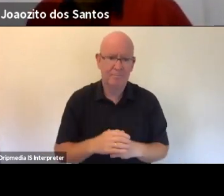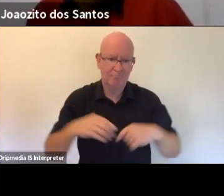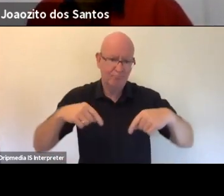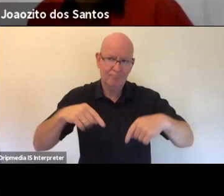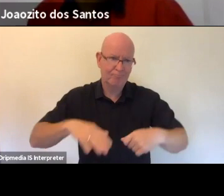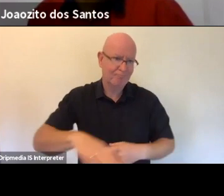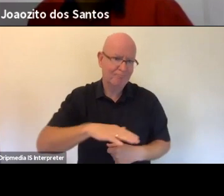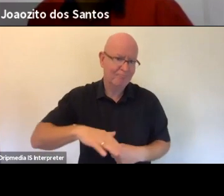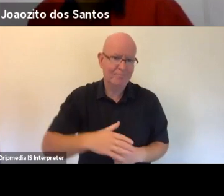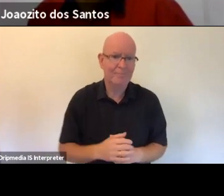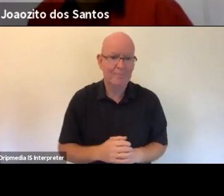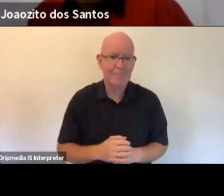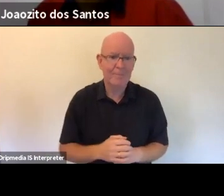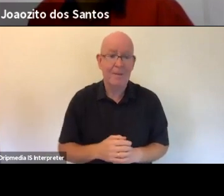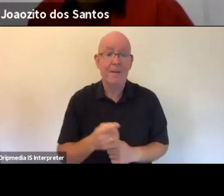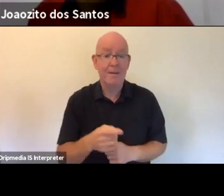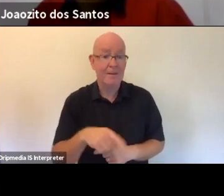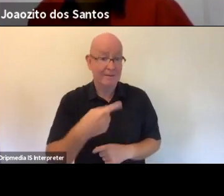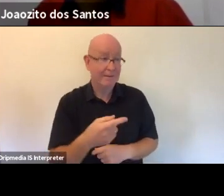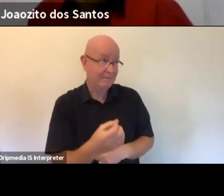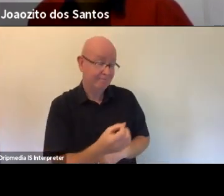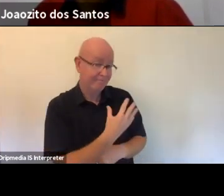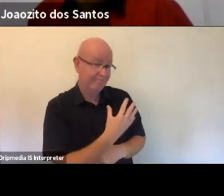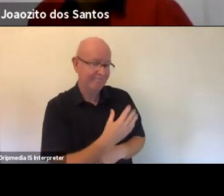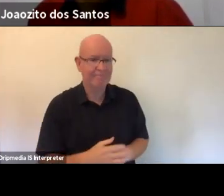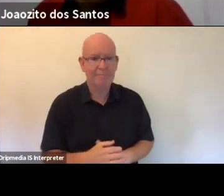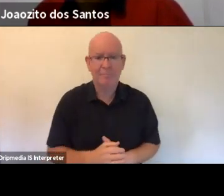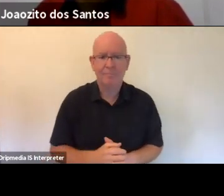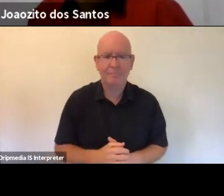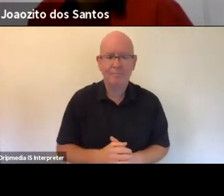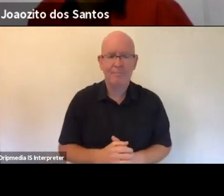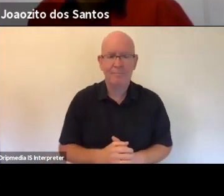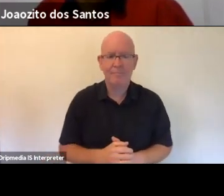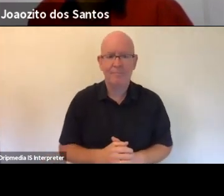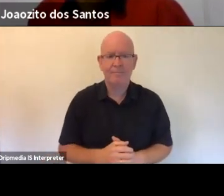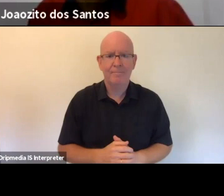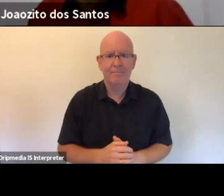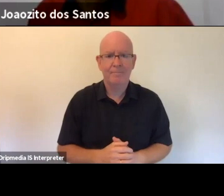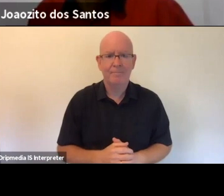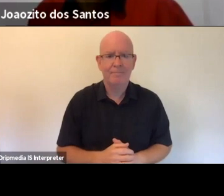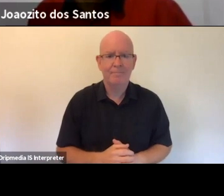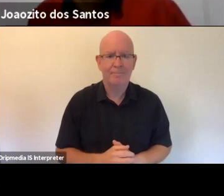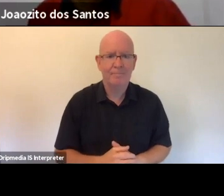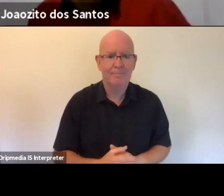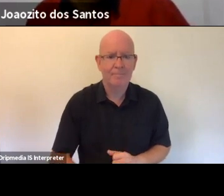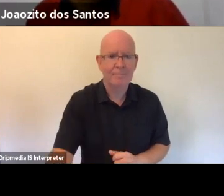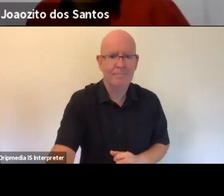And Timor Leste is one of the poorest countries in South-east Asia